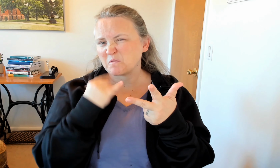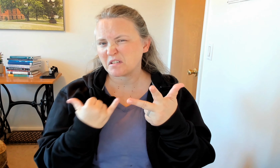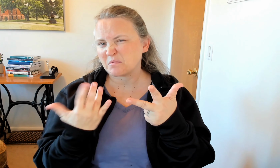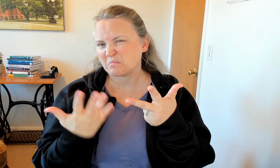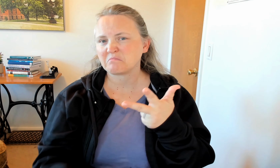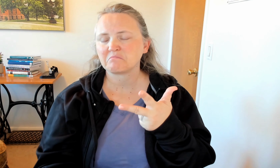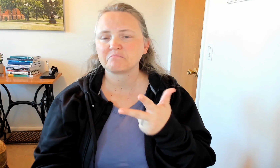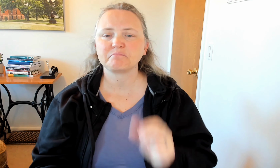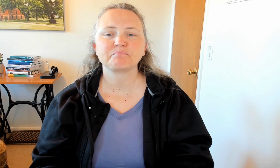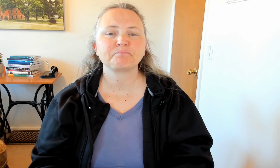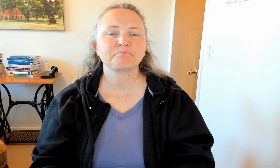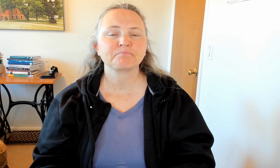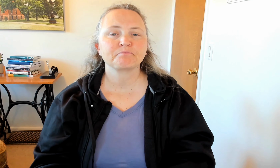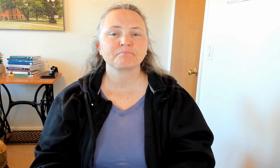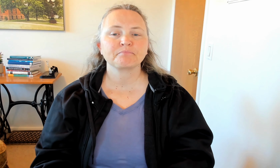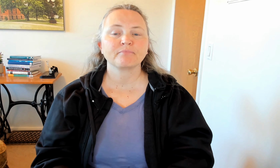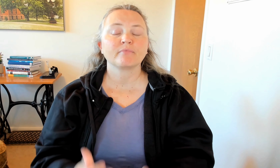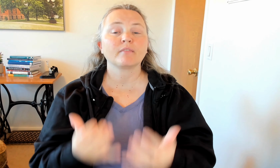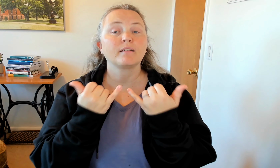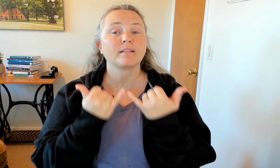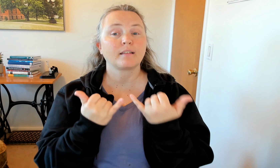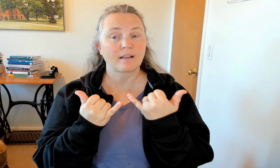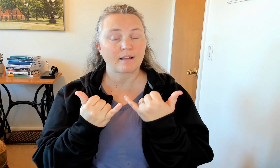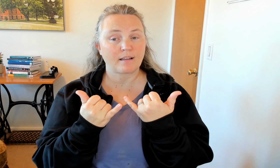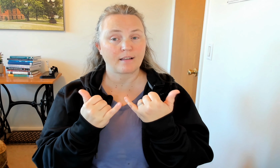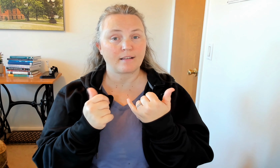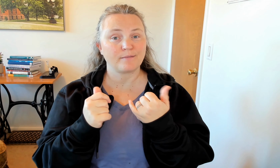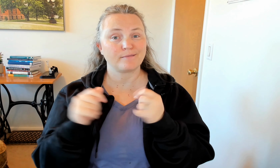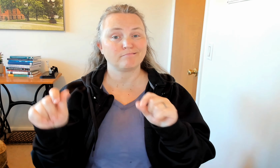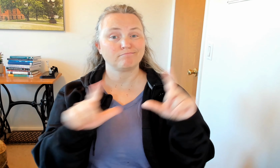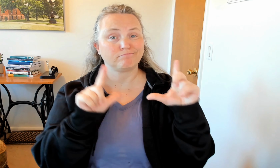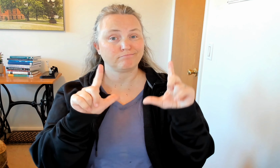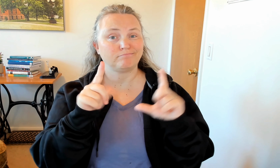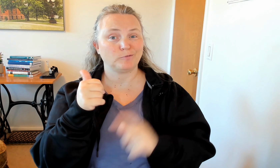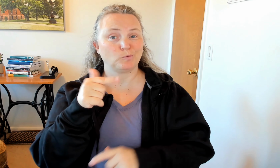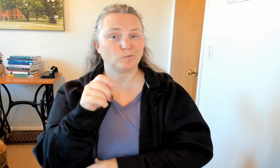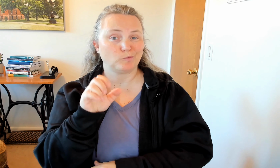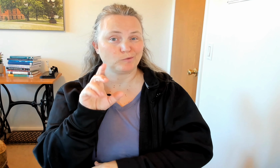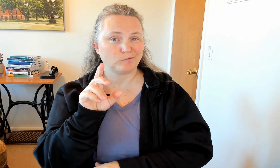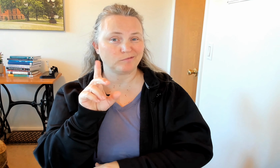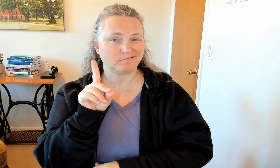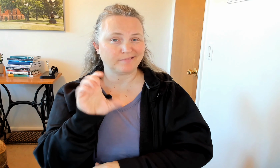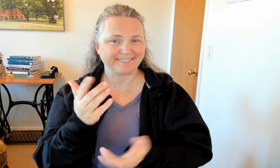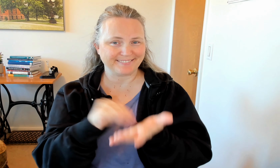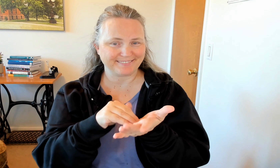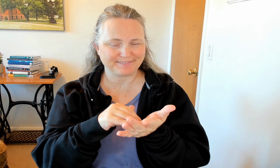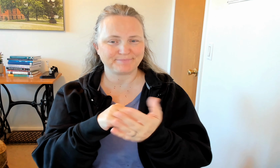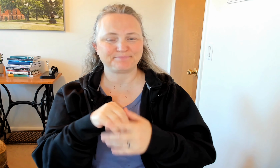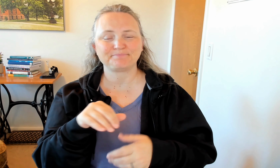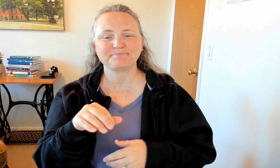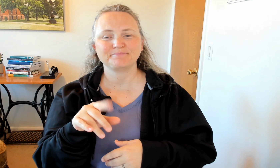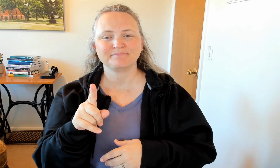As well, let's just leave it blank for a moment. Okay. So now when I do that one.